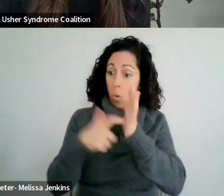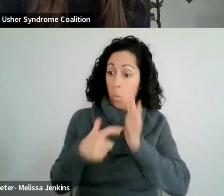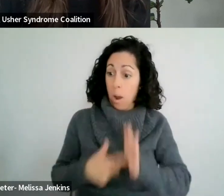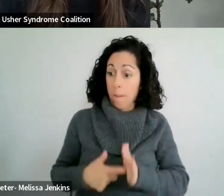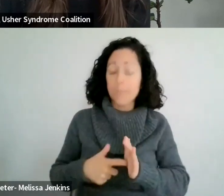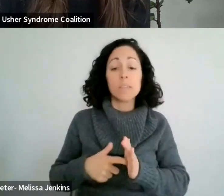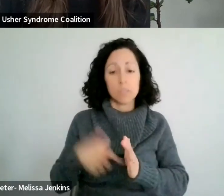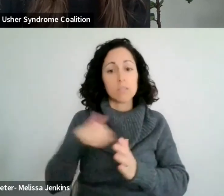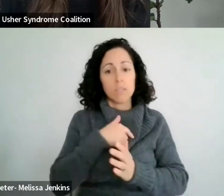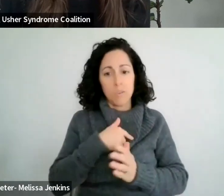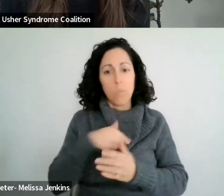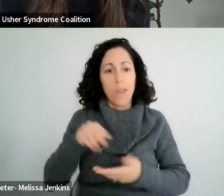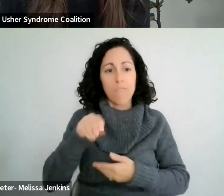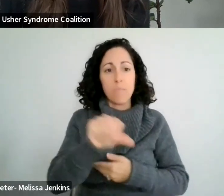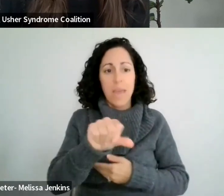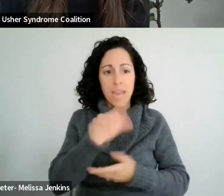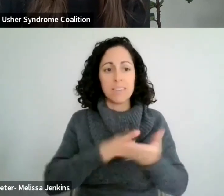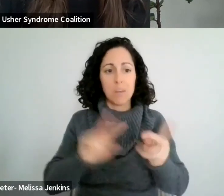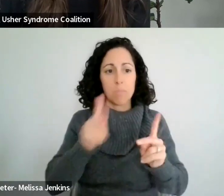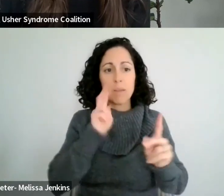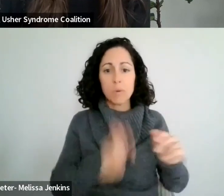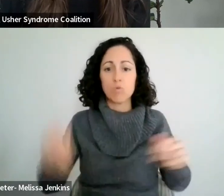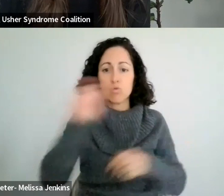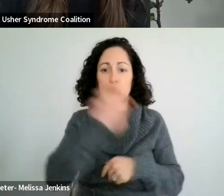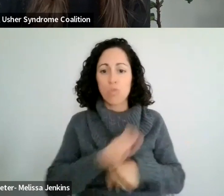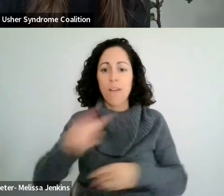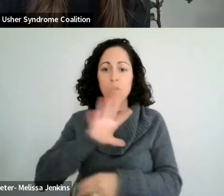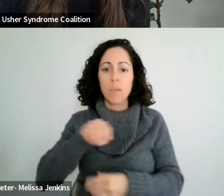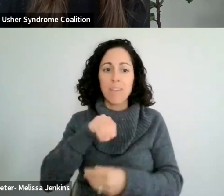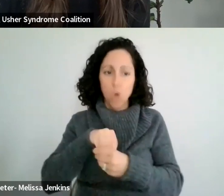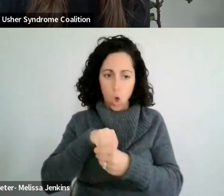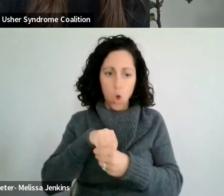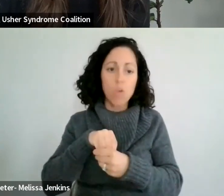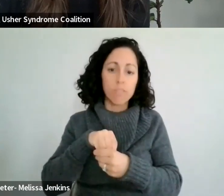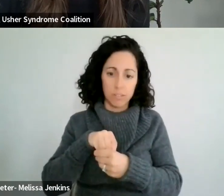which is us, for the trial to get you to the right center.